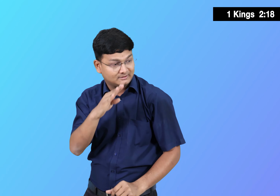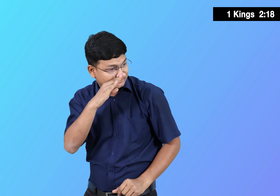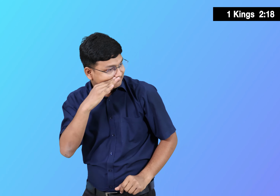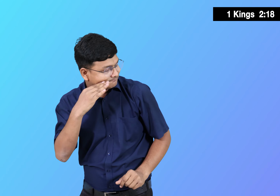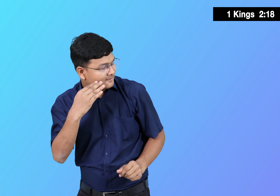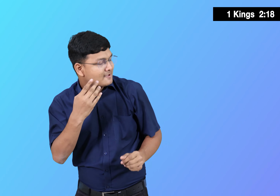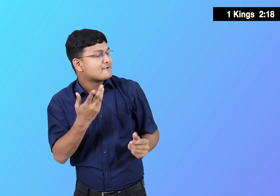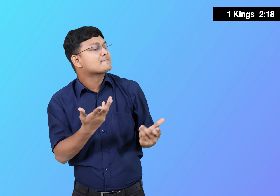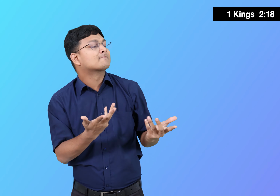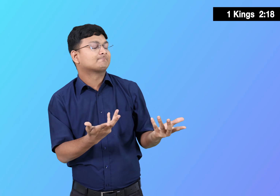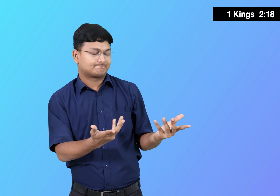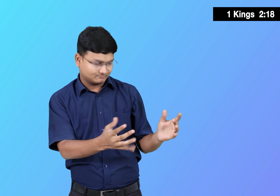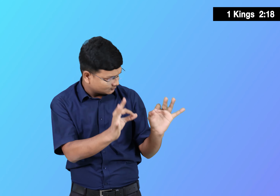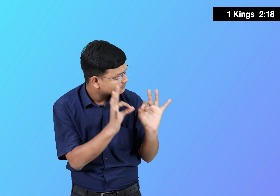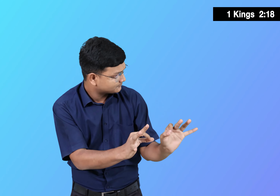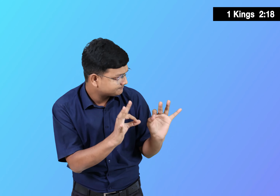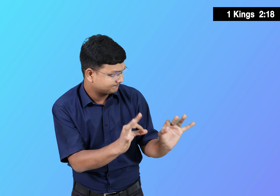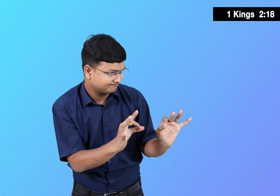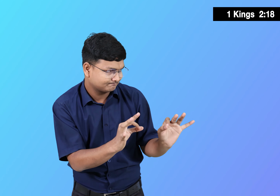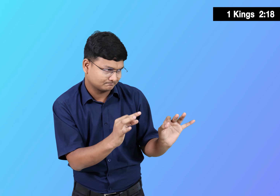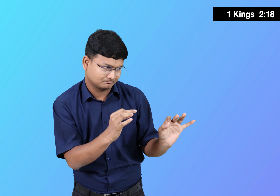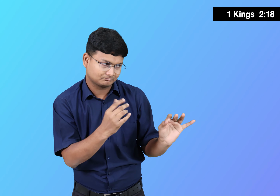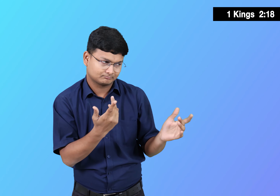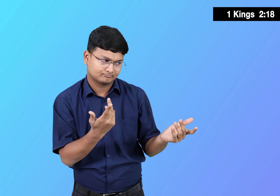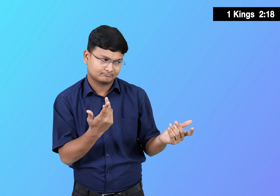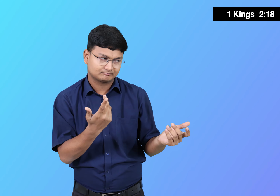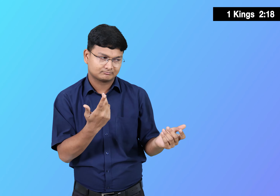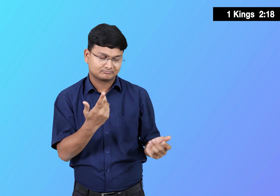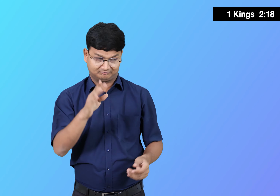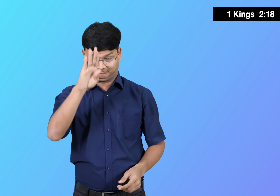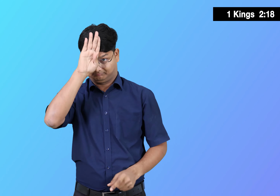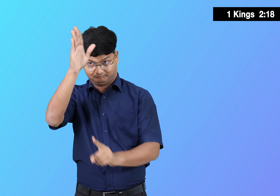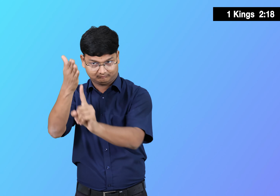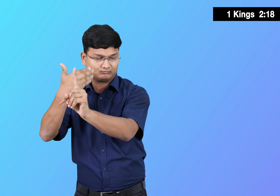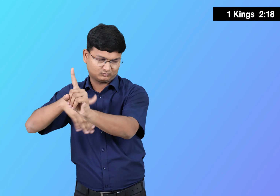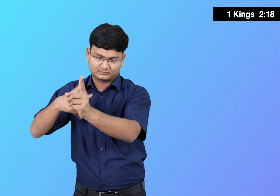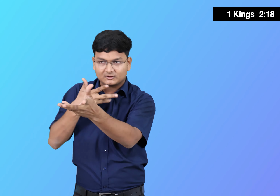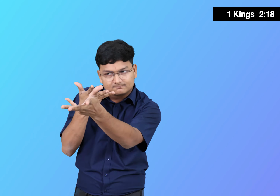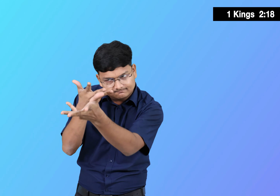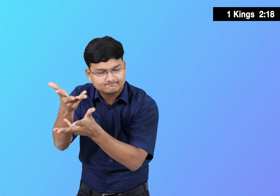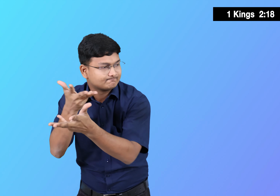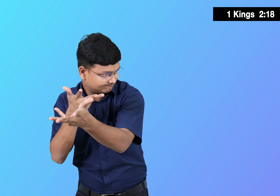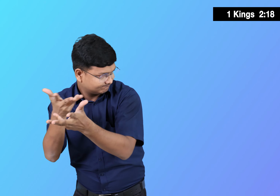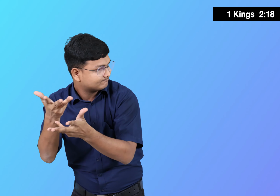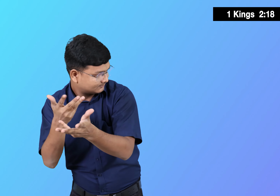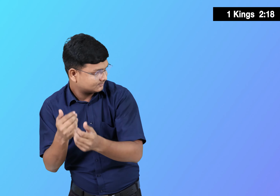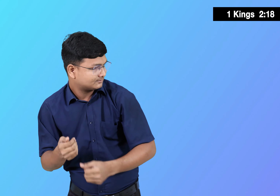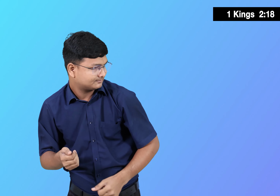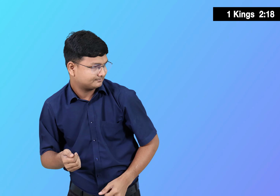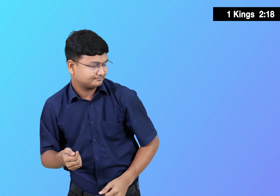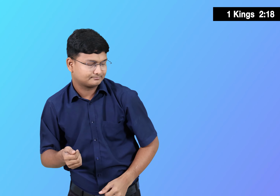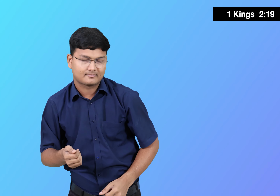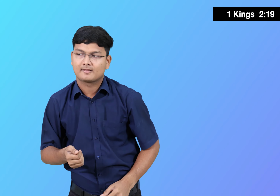Then Bathsheba said, “Very well, I will speak to the king for you.”